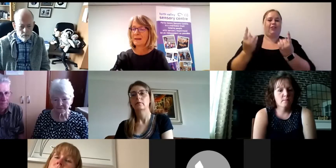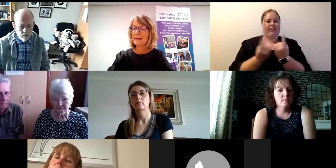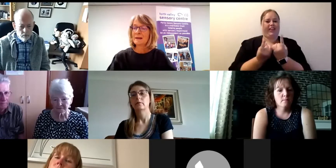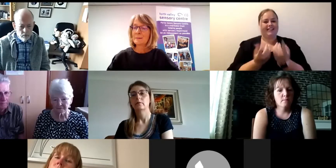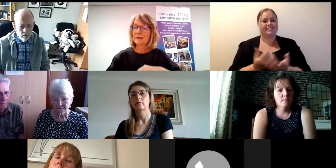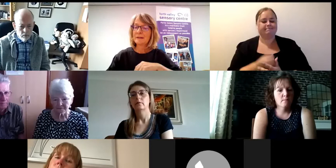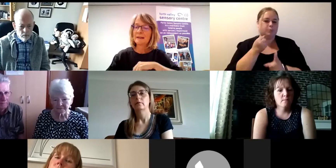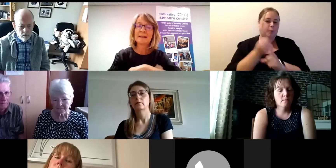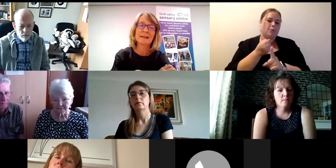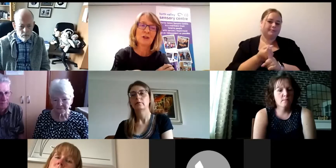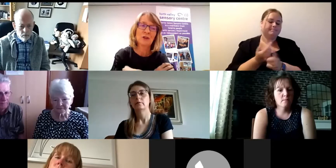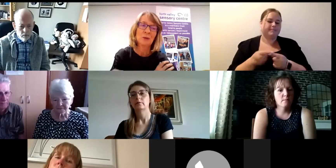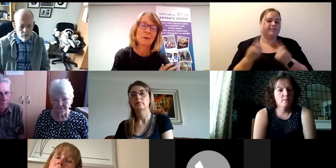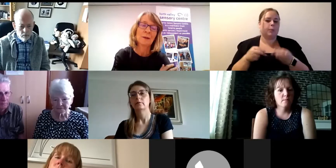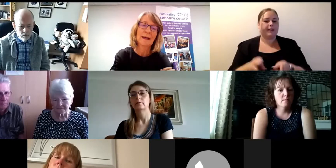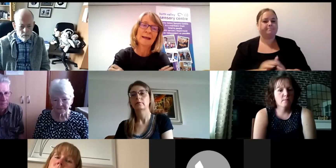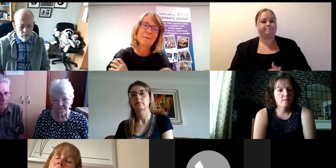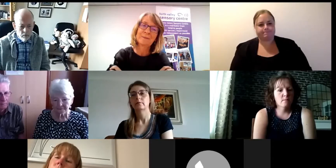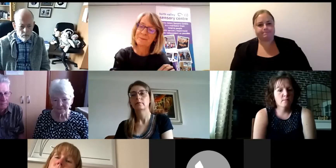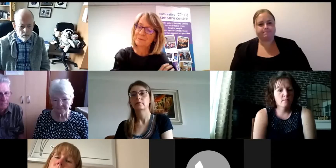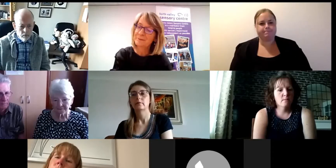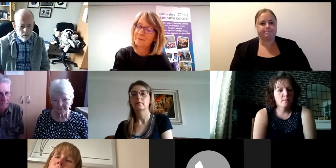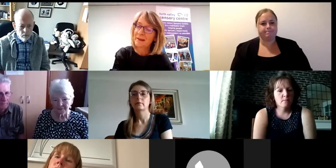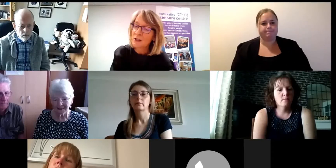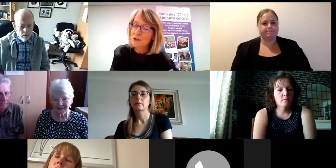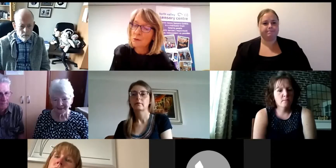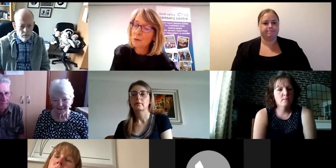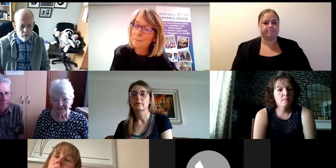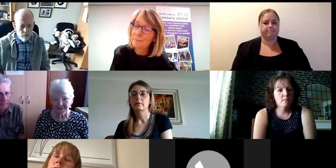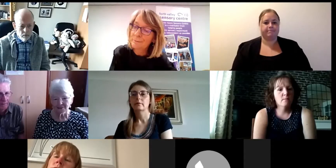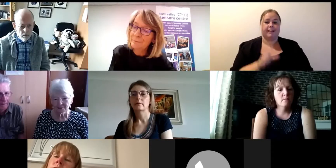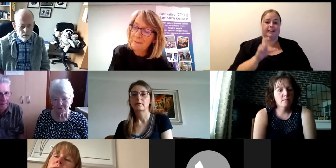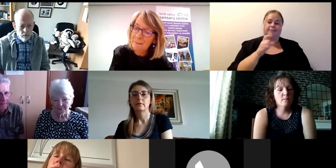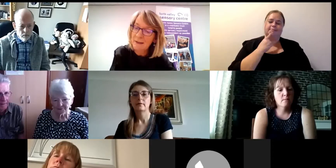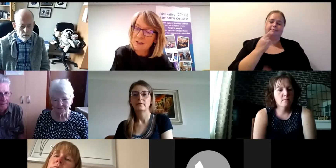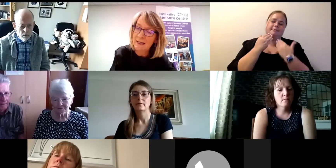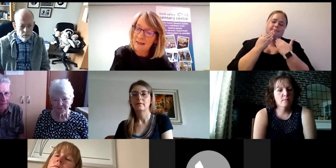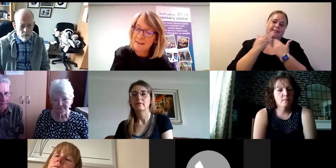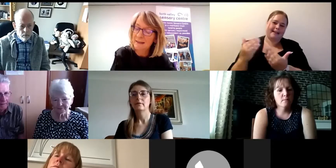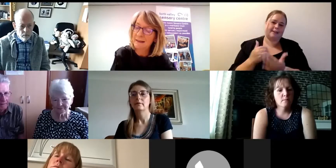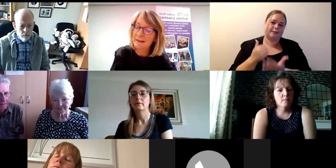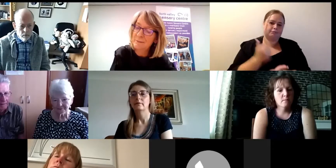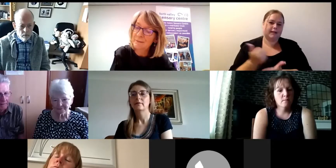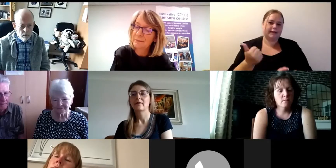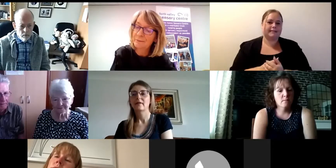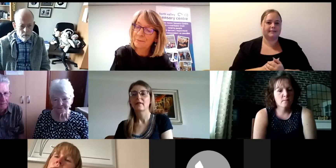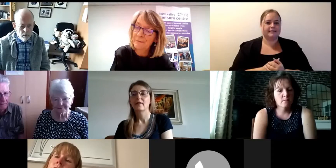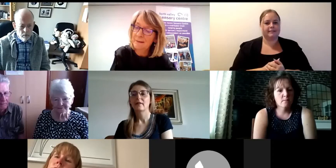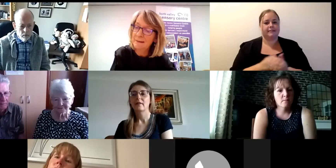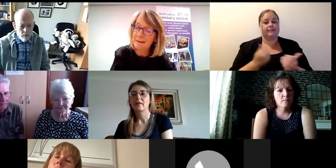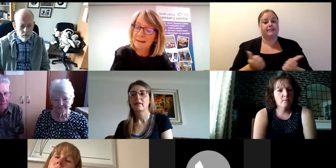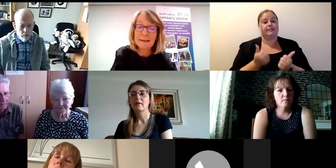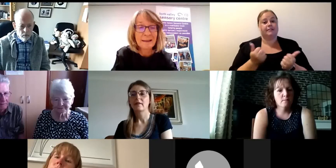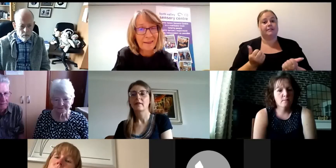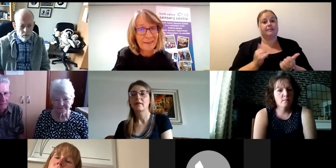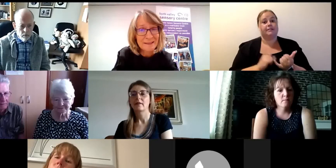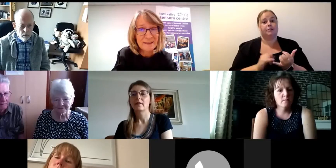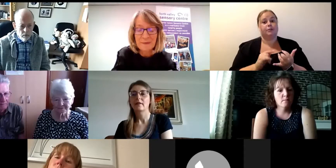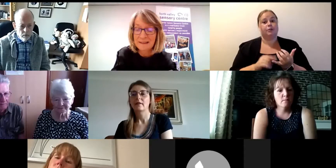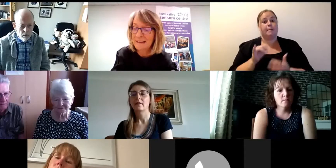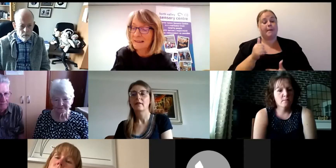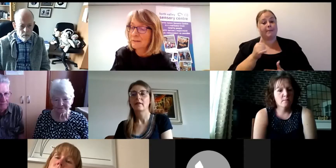Yes, brilliant, thank you. So maybe I could ask Ian and Cathy to come in